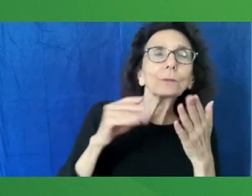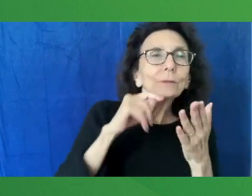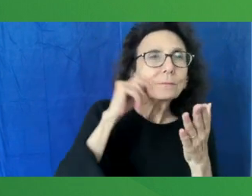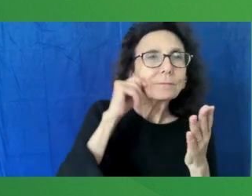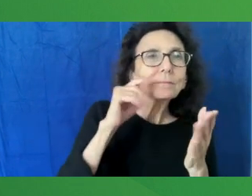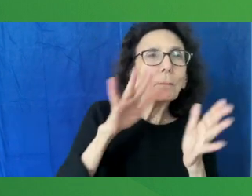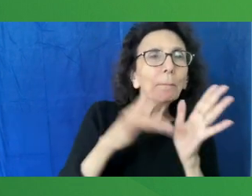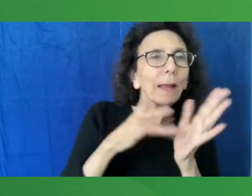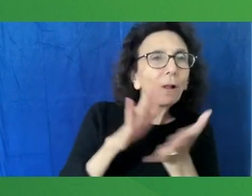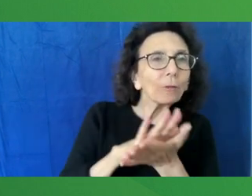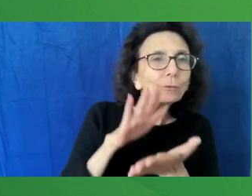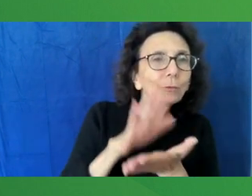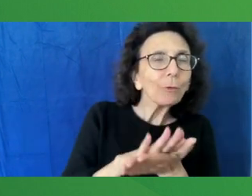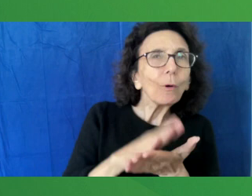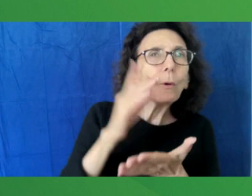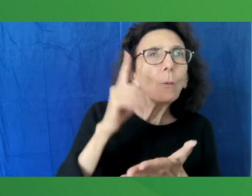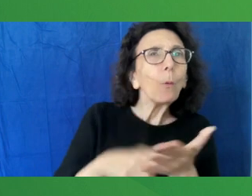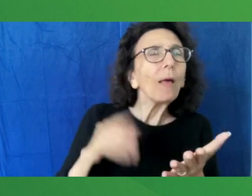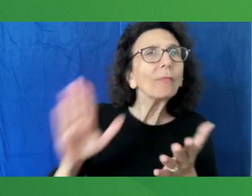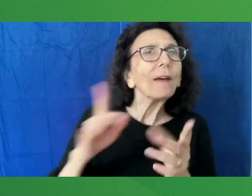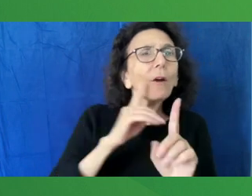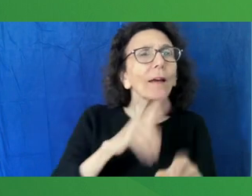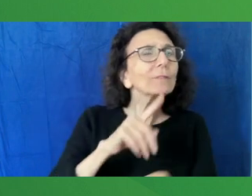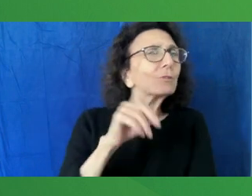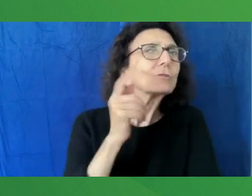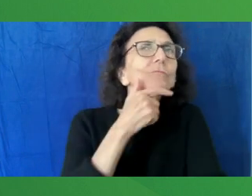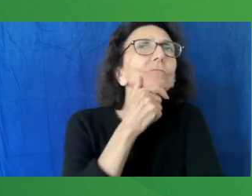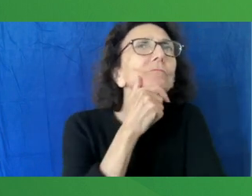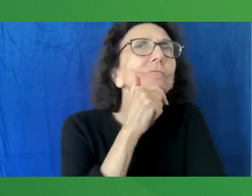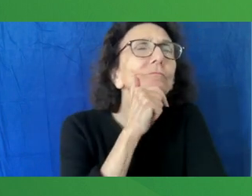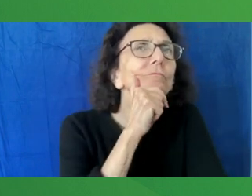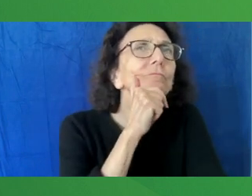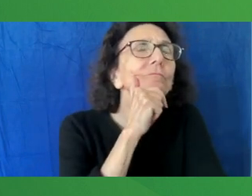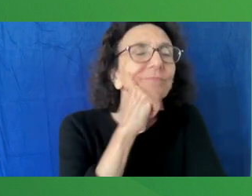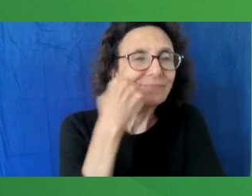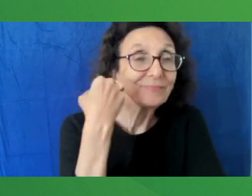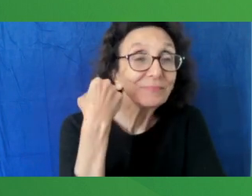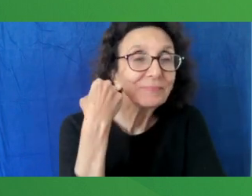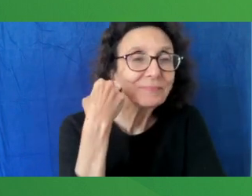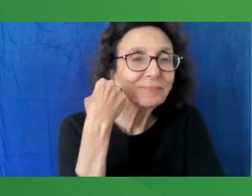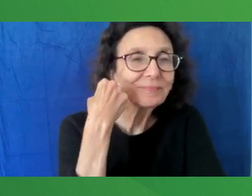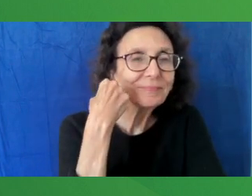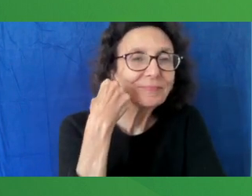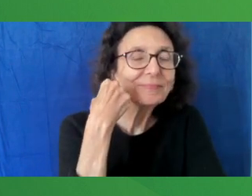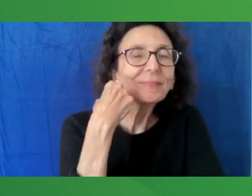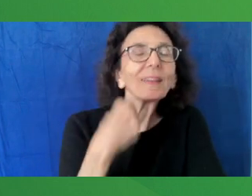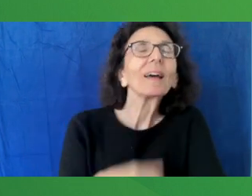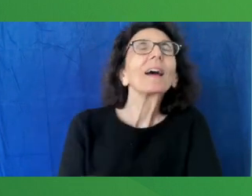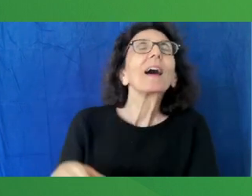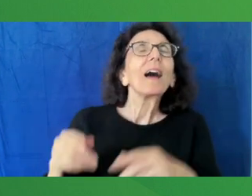And so we'll give you a minute and then I'll tell you to put your ideas in the chat, what